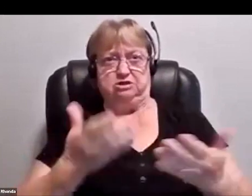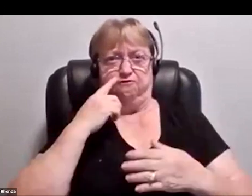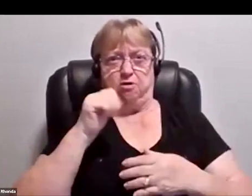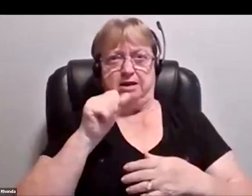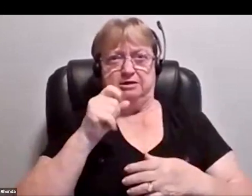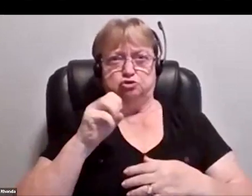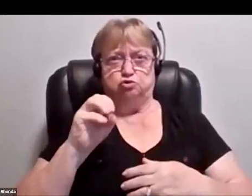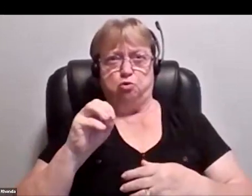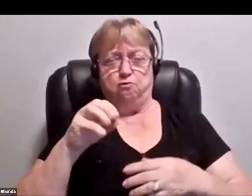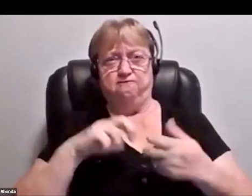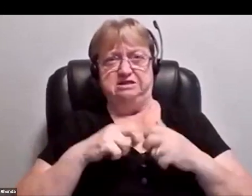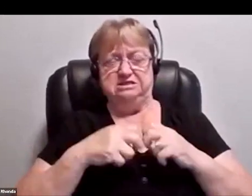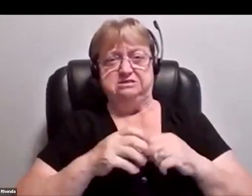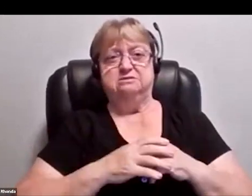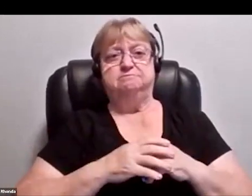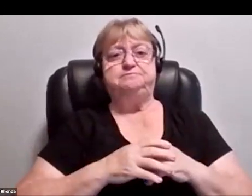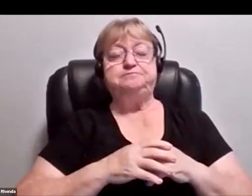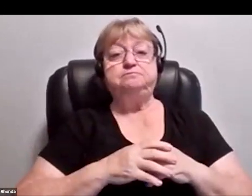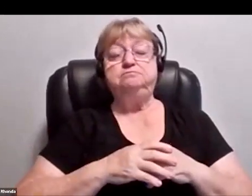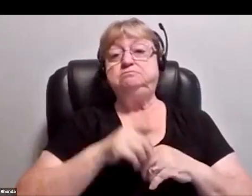This slide here shows probably the largest advance